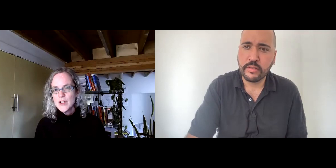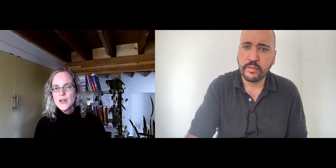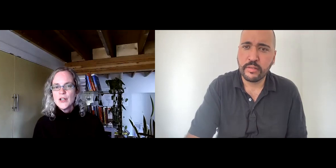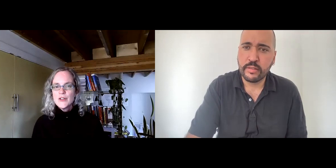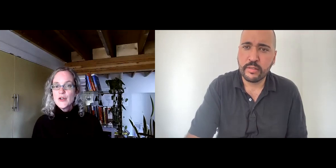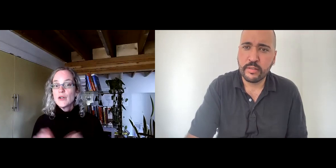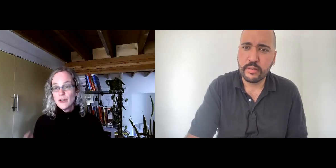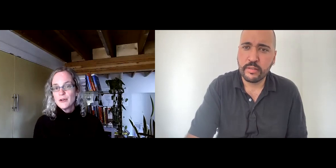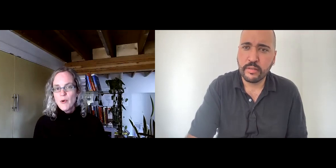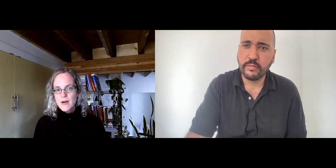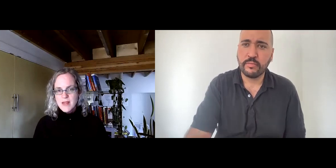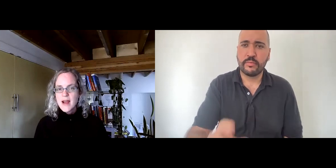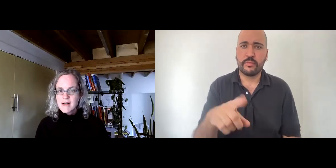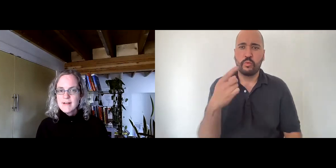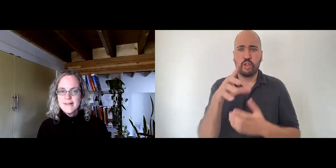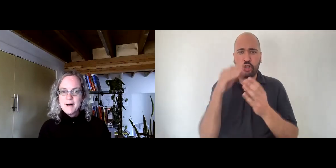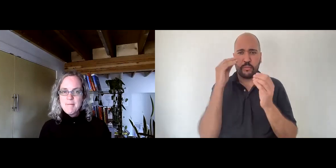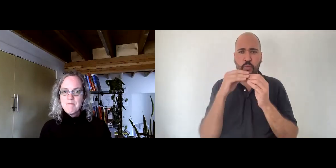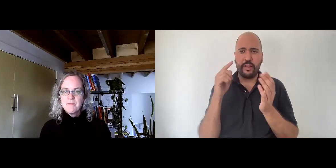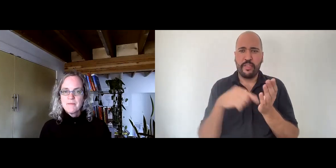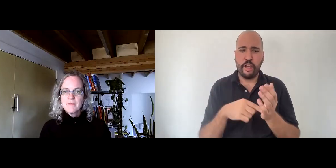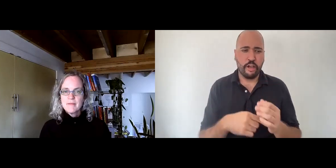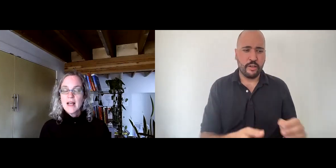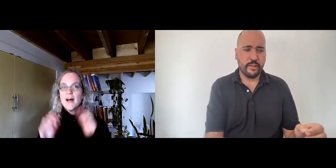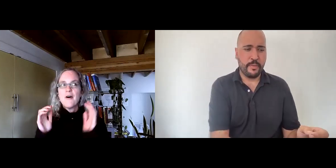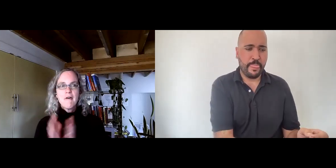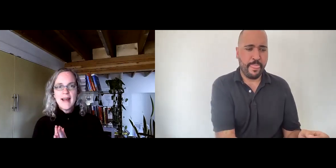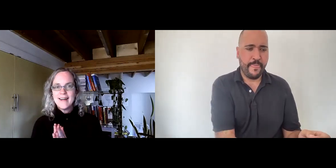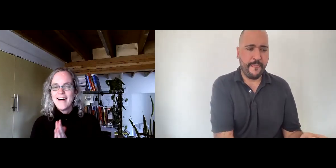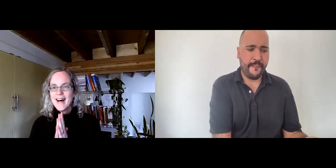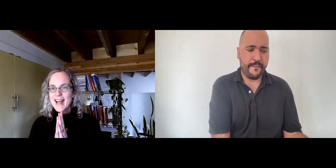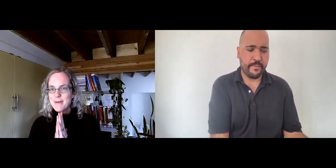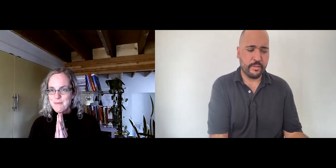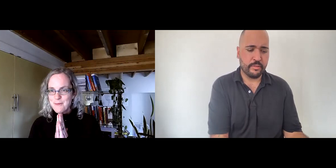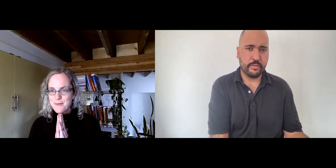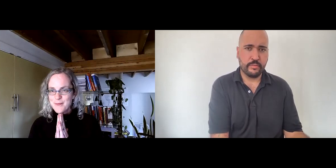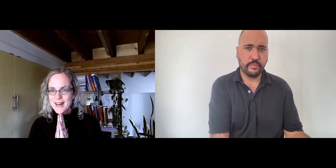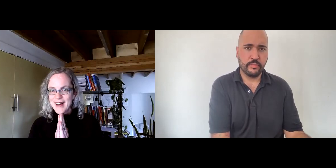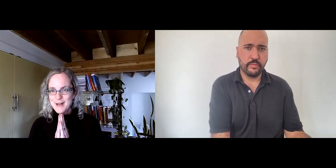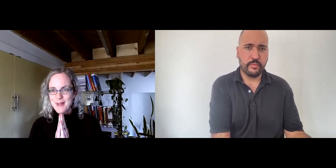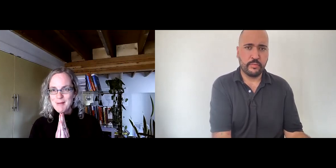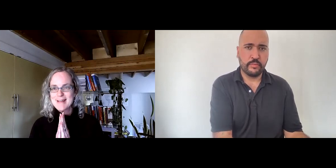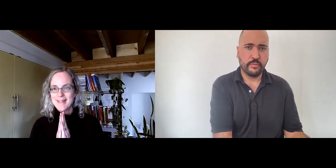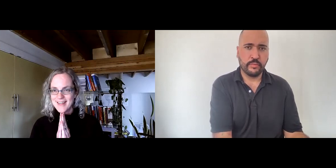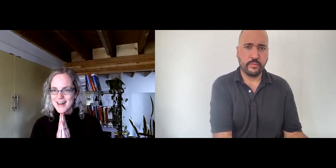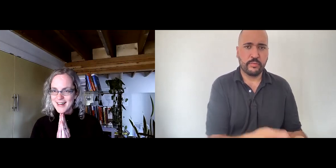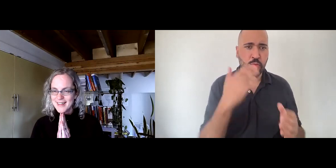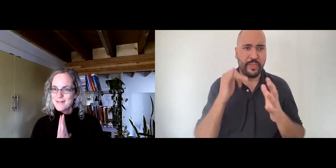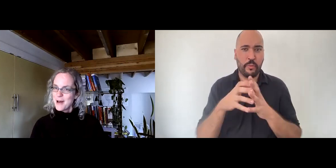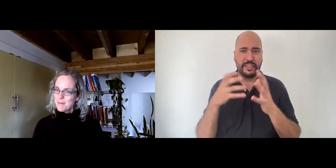So you could learn more in there. All right. I I know that was a lot of numbers.